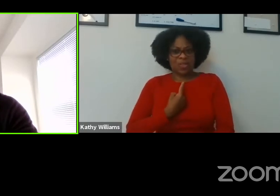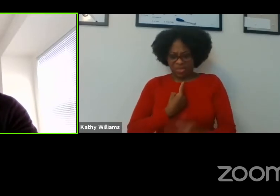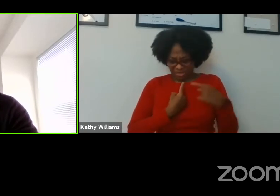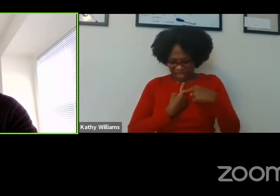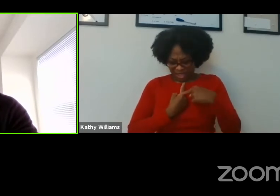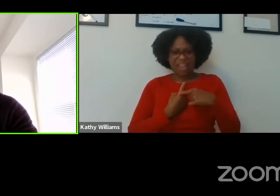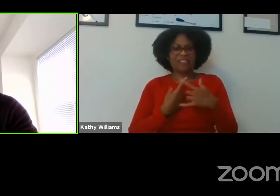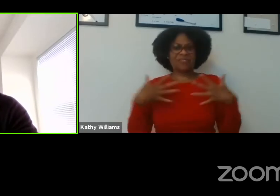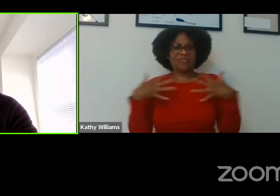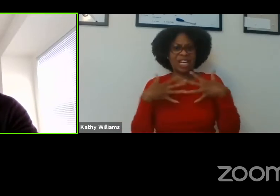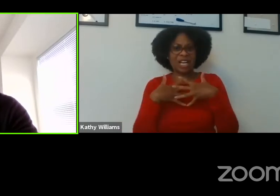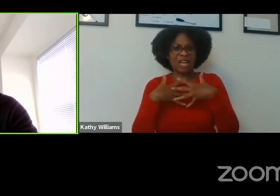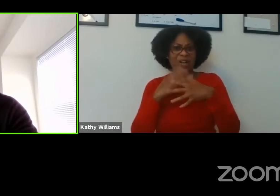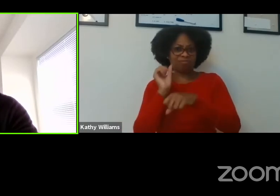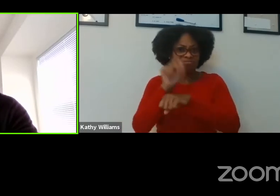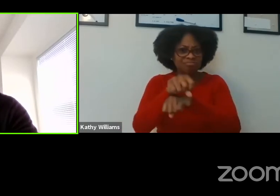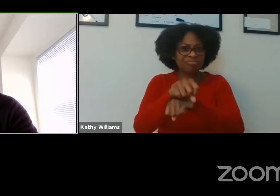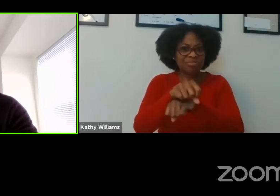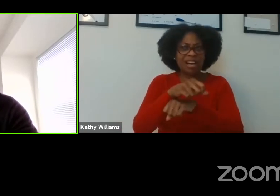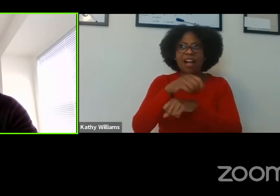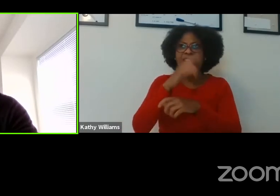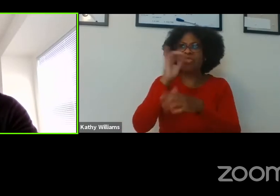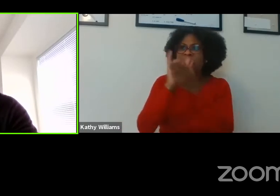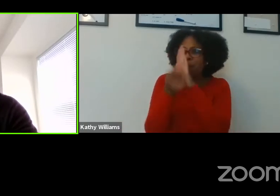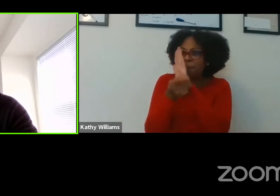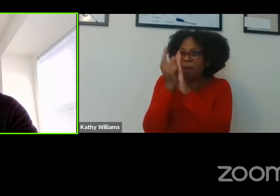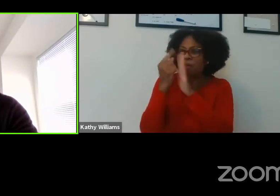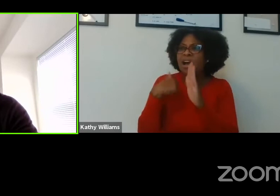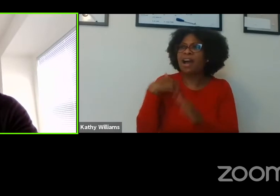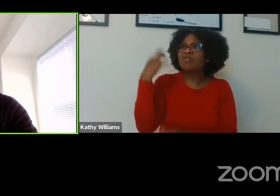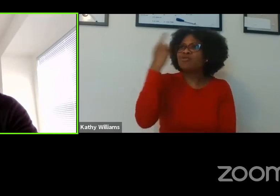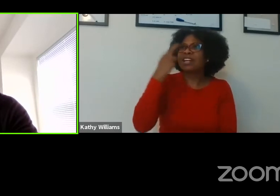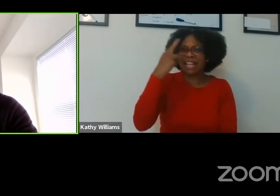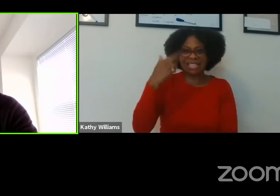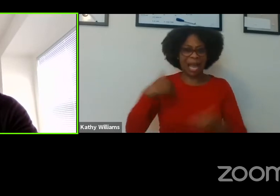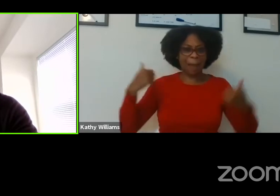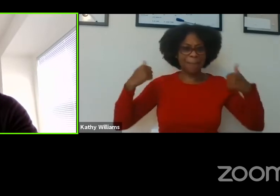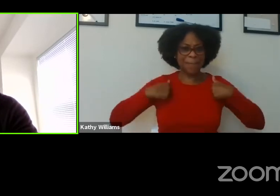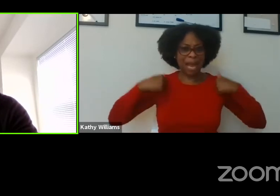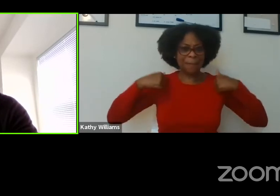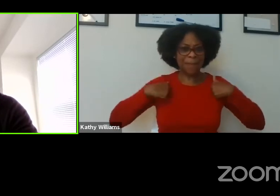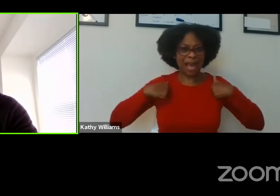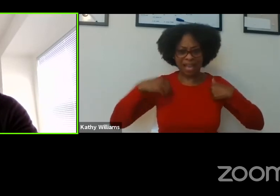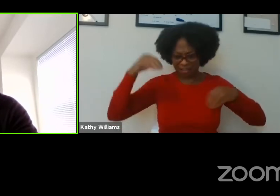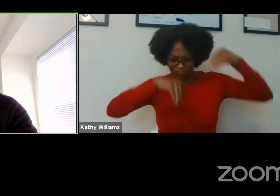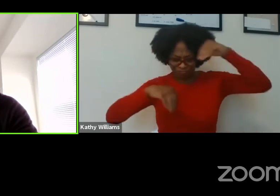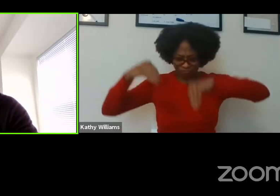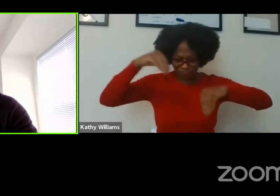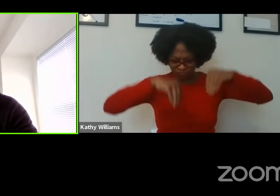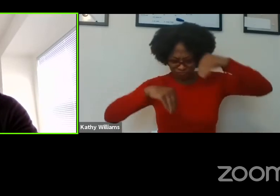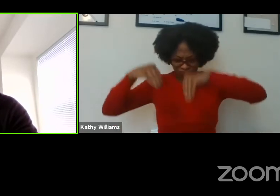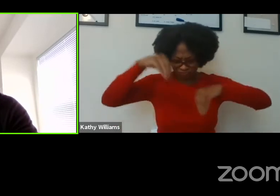That was the moment I realized that I have this backpack full of experiences